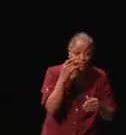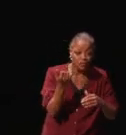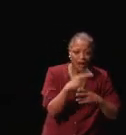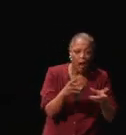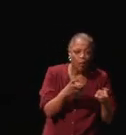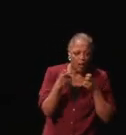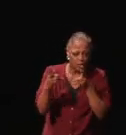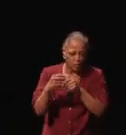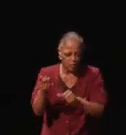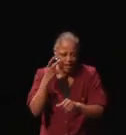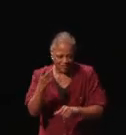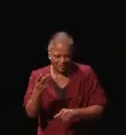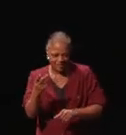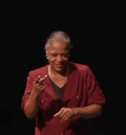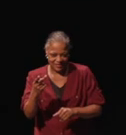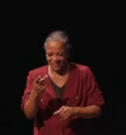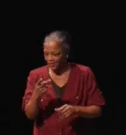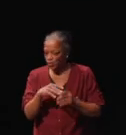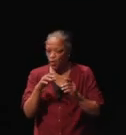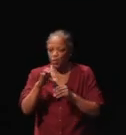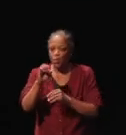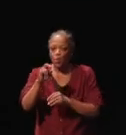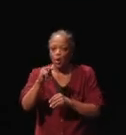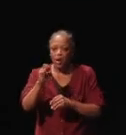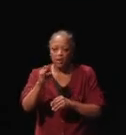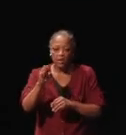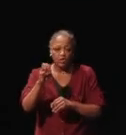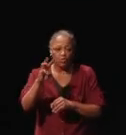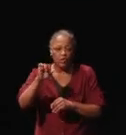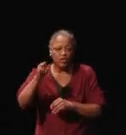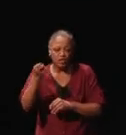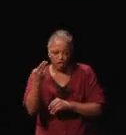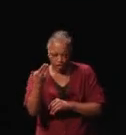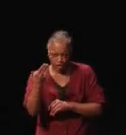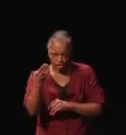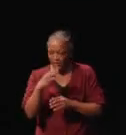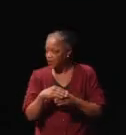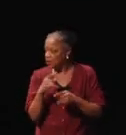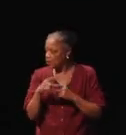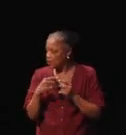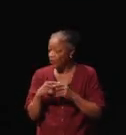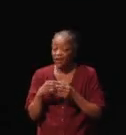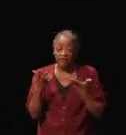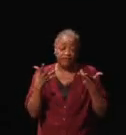be there, so if you go to one switch and the blog, it'll be there when I get over my jet lag.